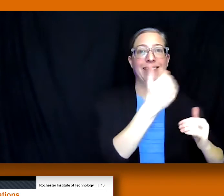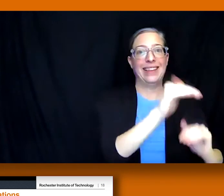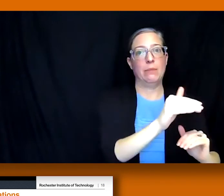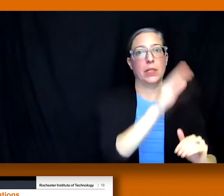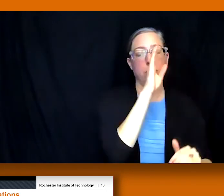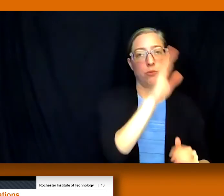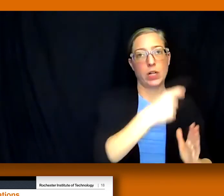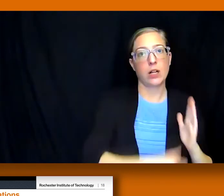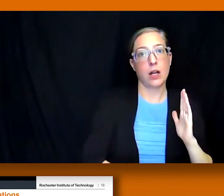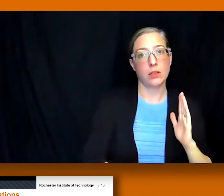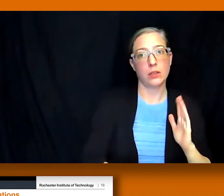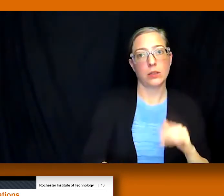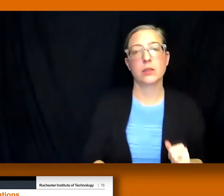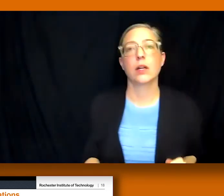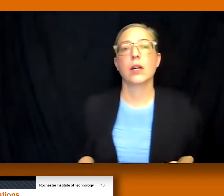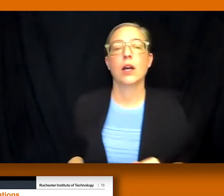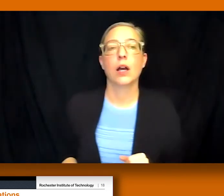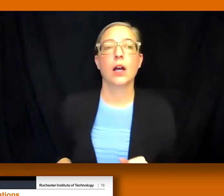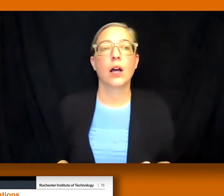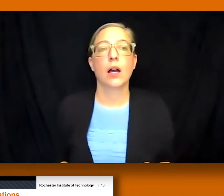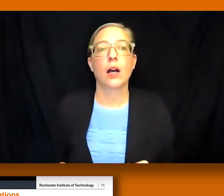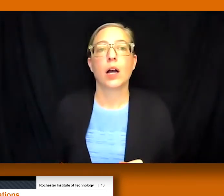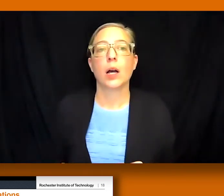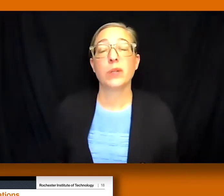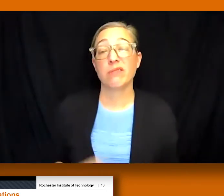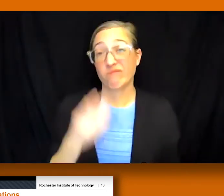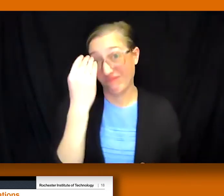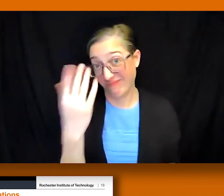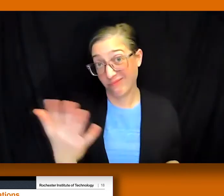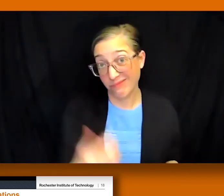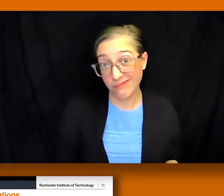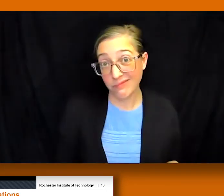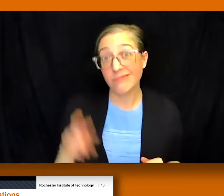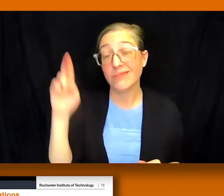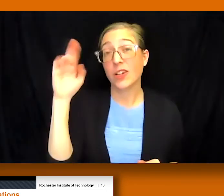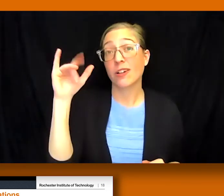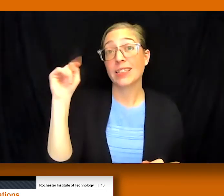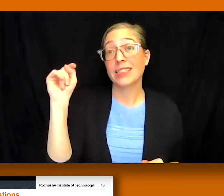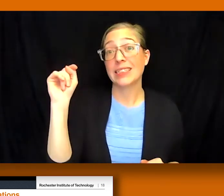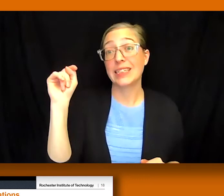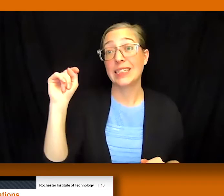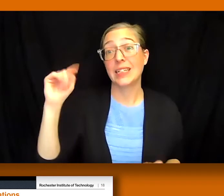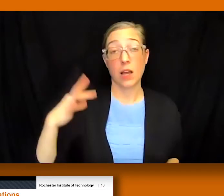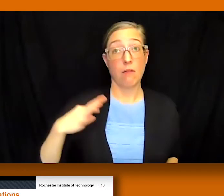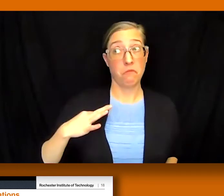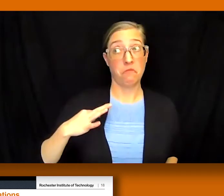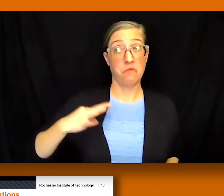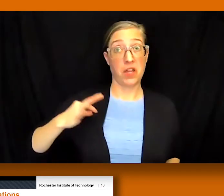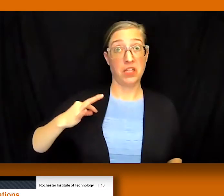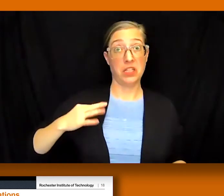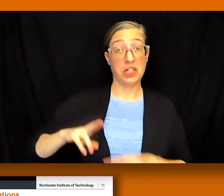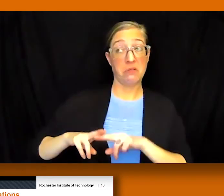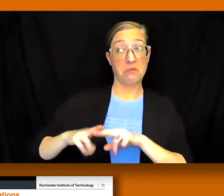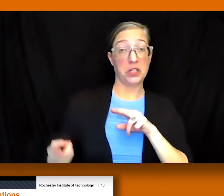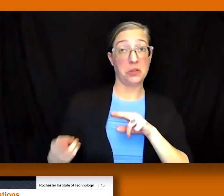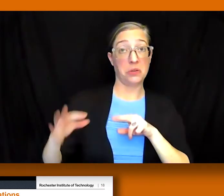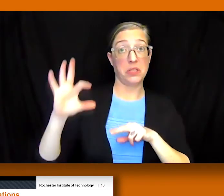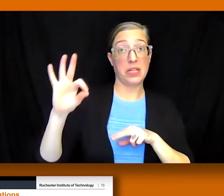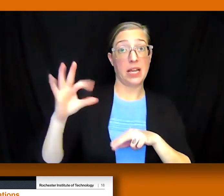But, just so you all know, RIT does not voluntarily reduce the FNA rate below the negotiated rate.